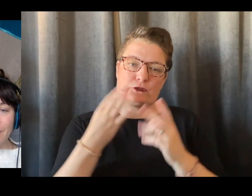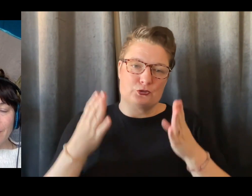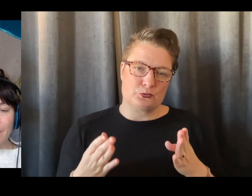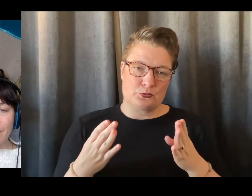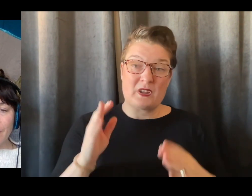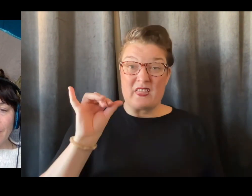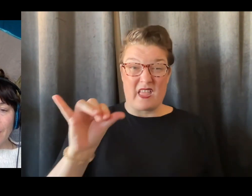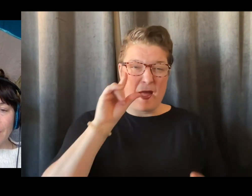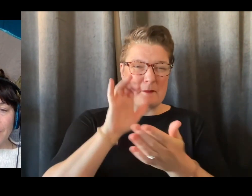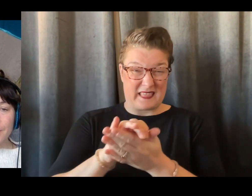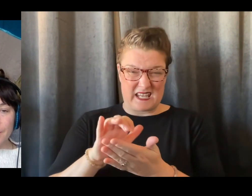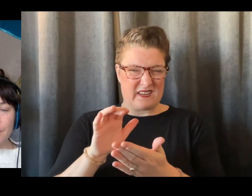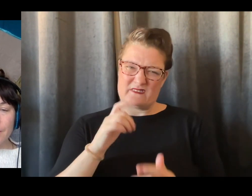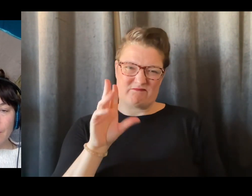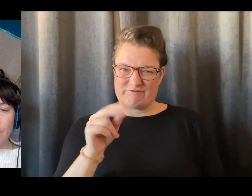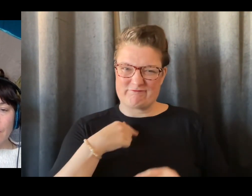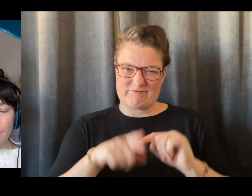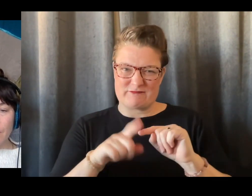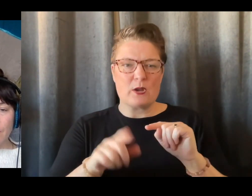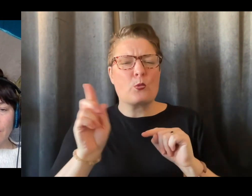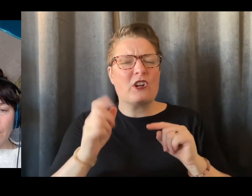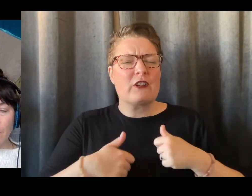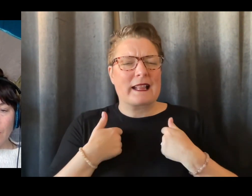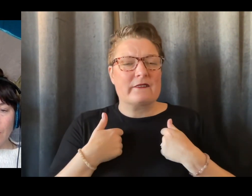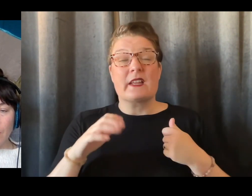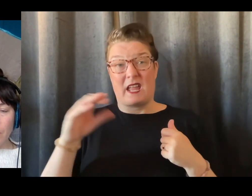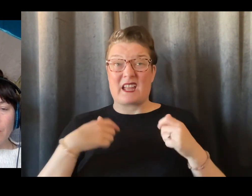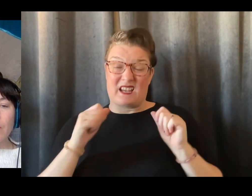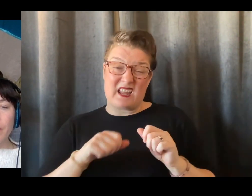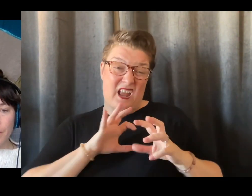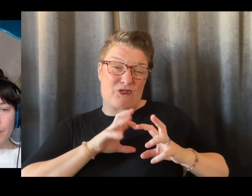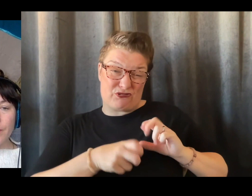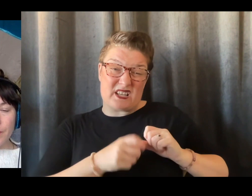Um, I get to grieve the disconnection, acknowledge it openly, disconnection from